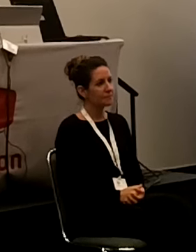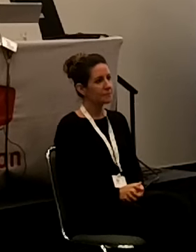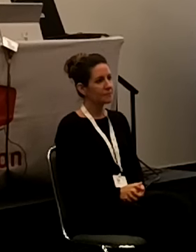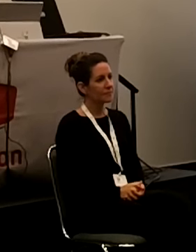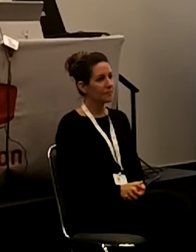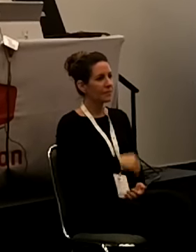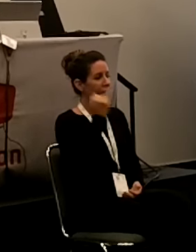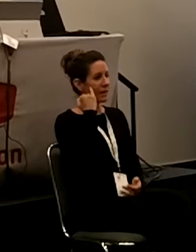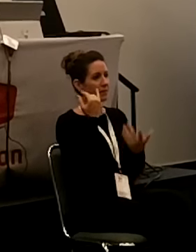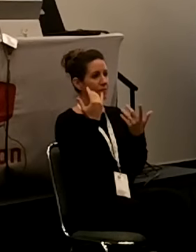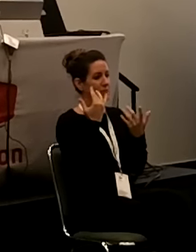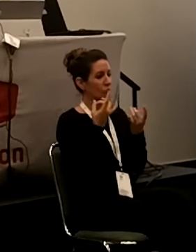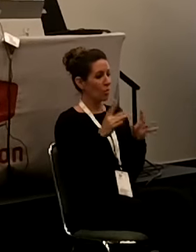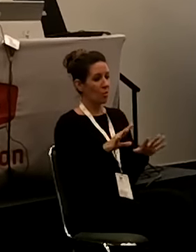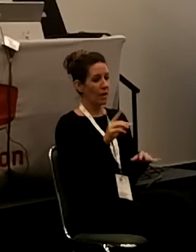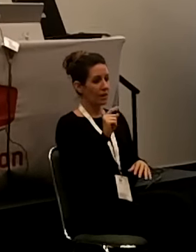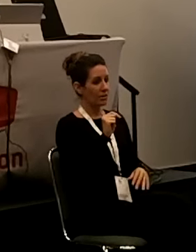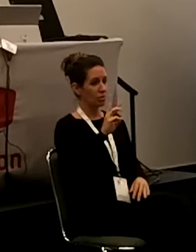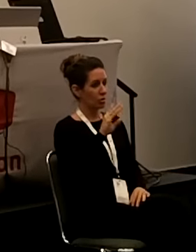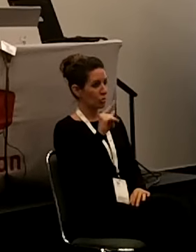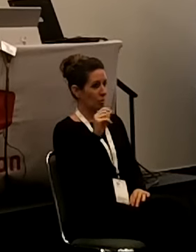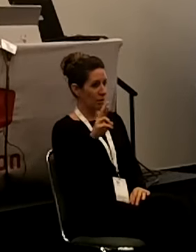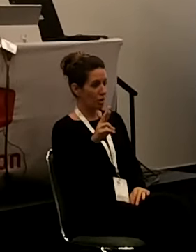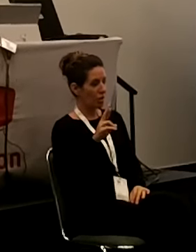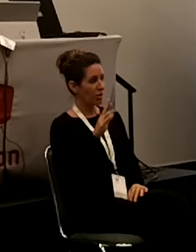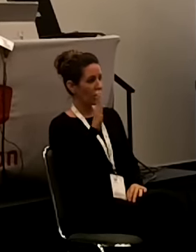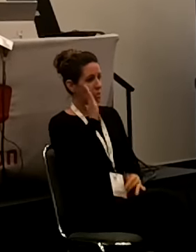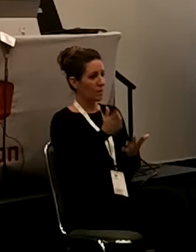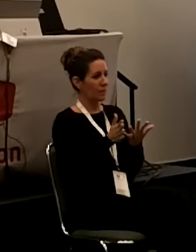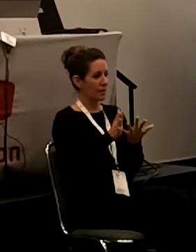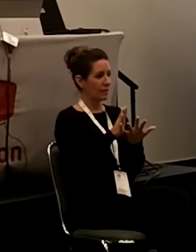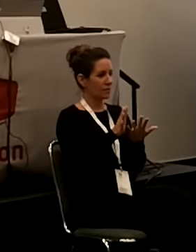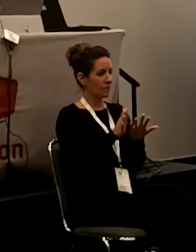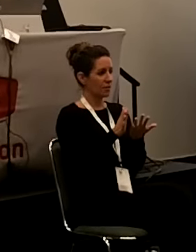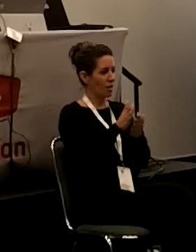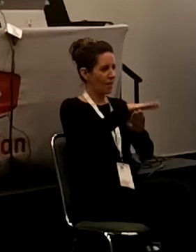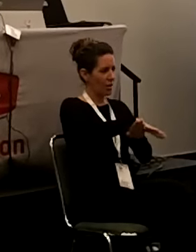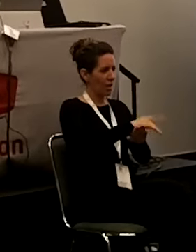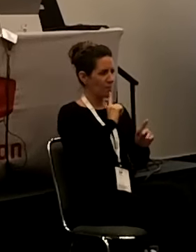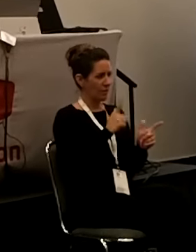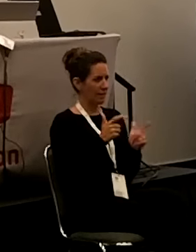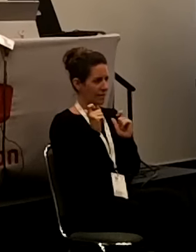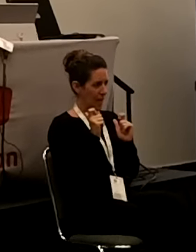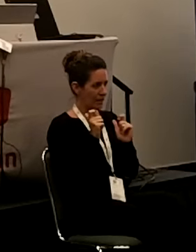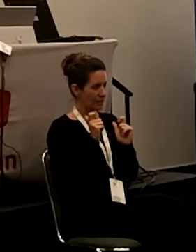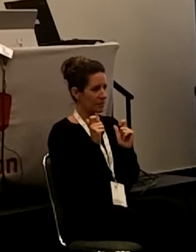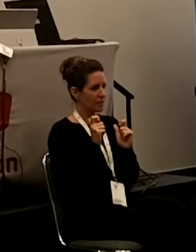If you go on Twitter, it's gonna be covered up very fast, especially if you go to the really big YouTubers.